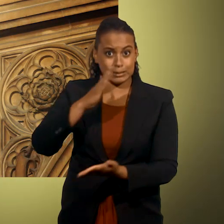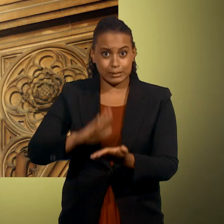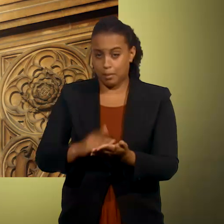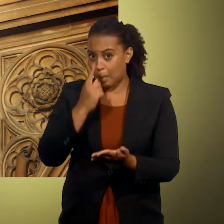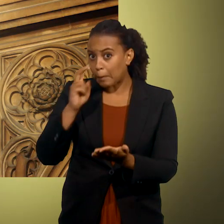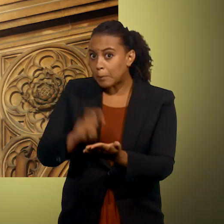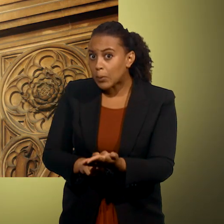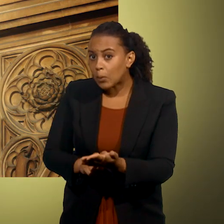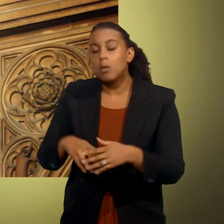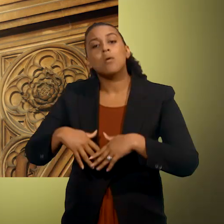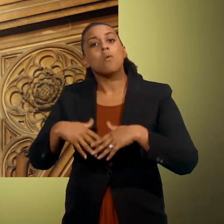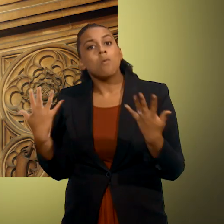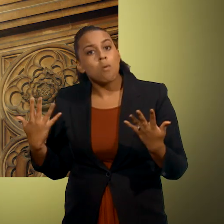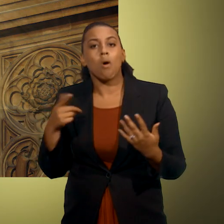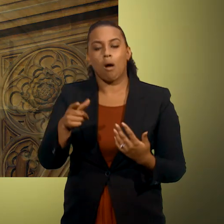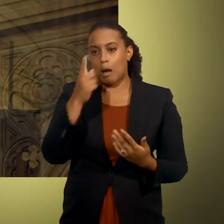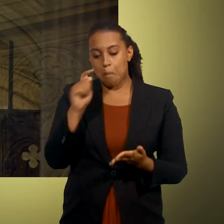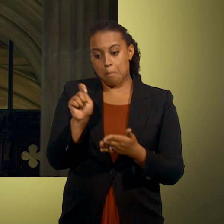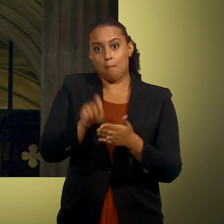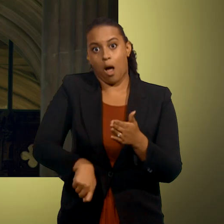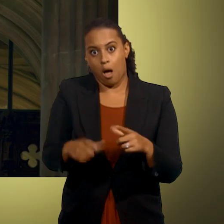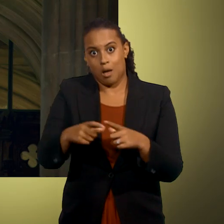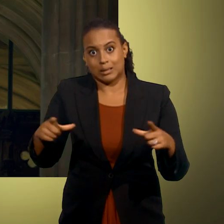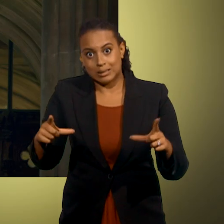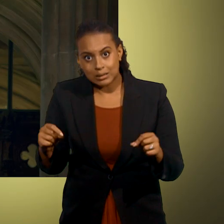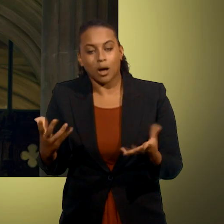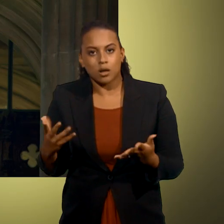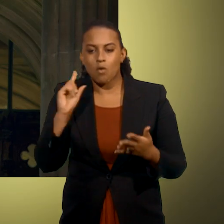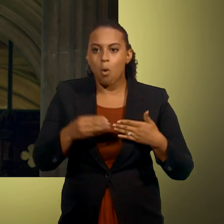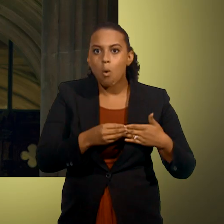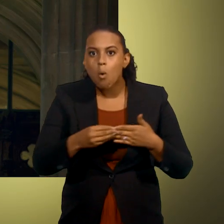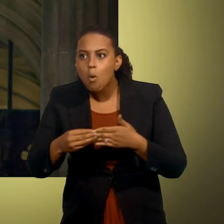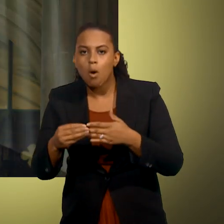Alternatively, you can choose to purchase tickets for guided and audio tours when Parliament